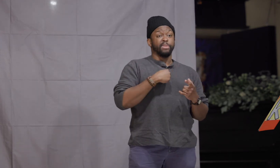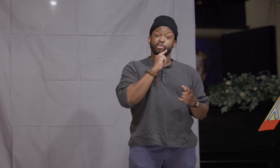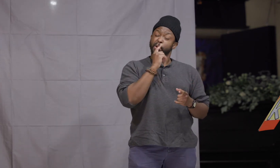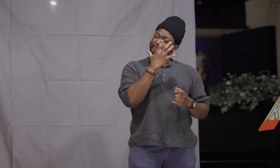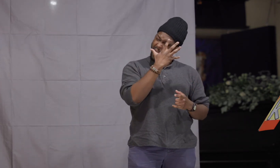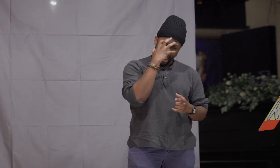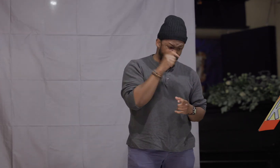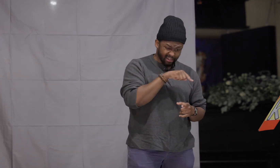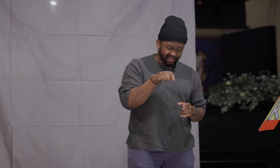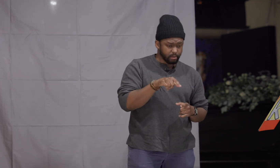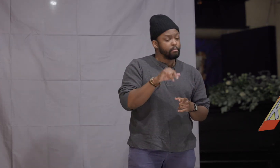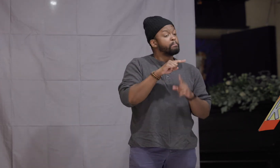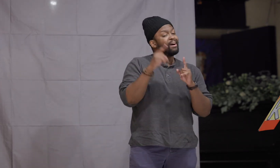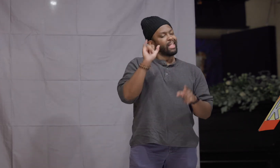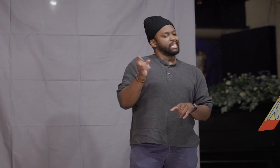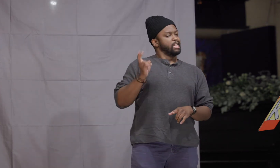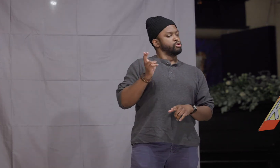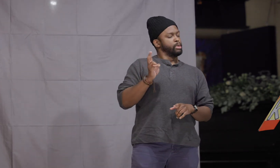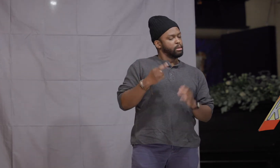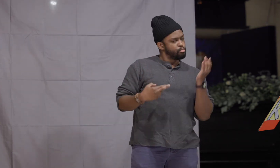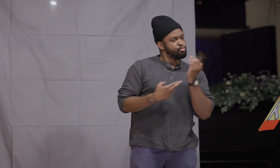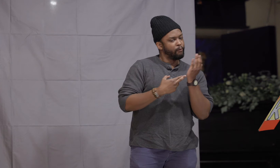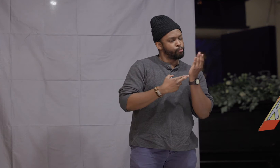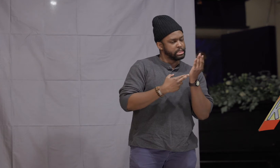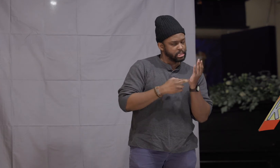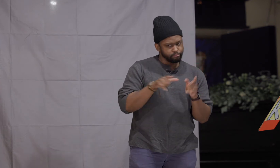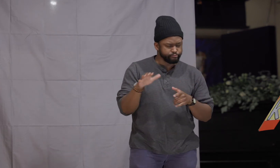So learning that history reinforced to me